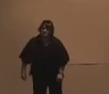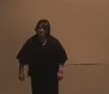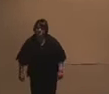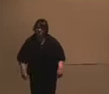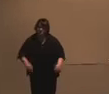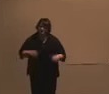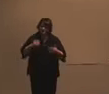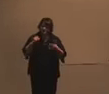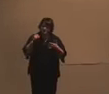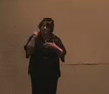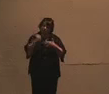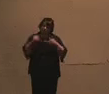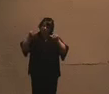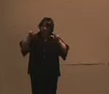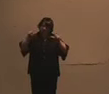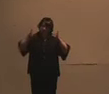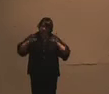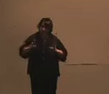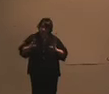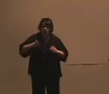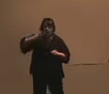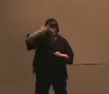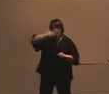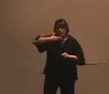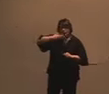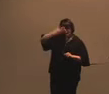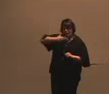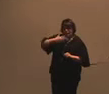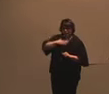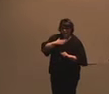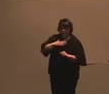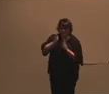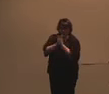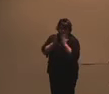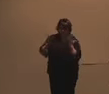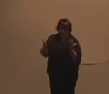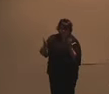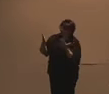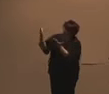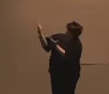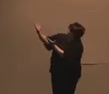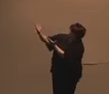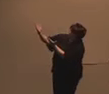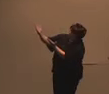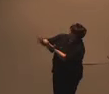And this is the cover of my book featuring this library.